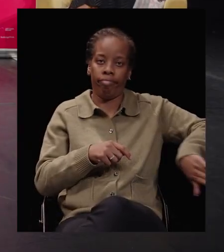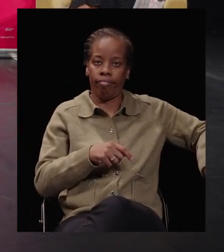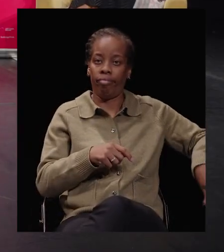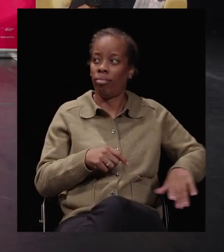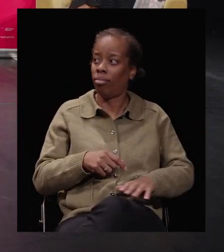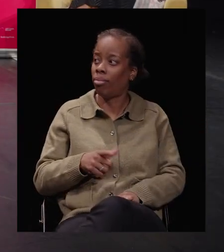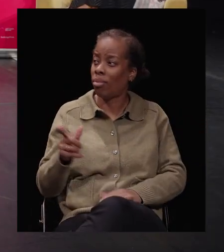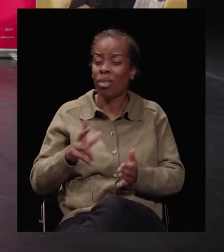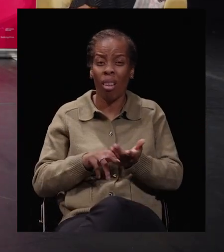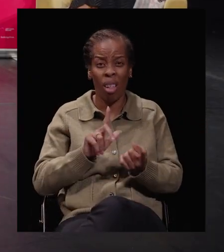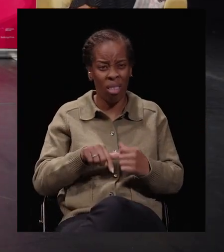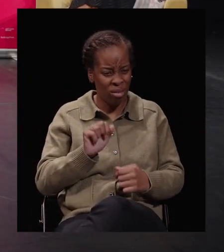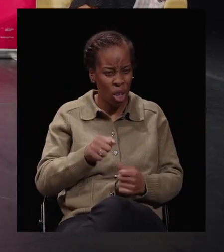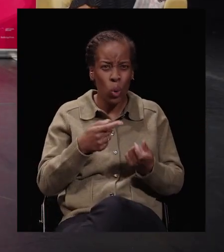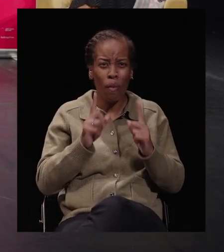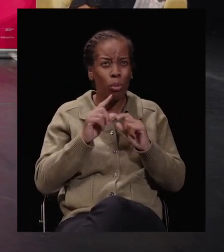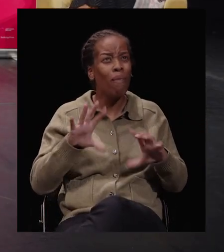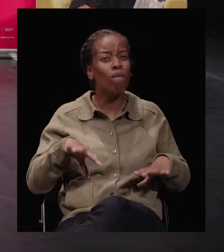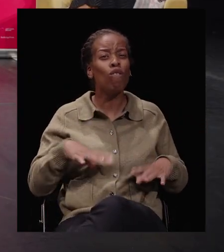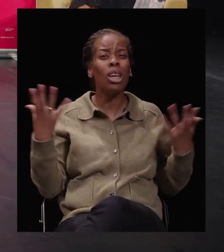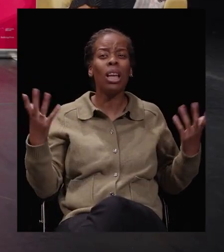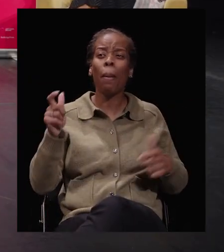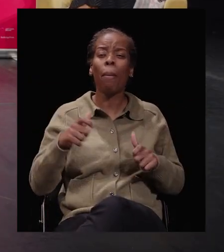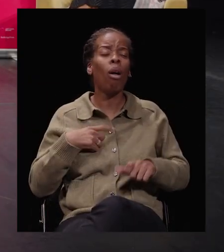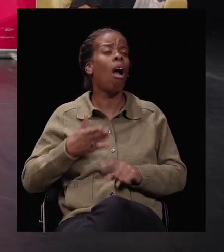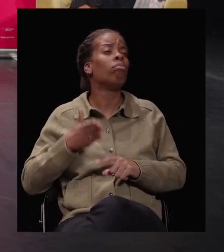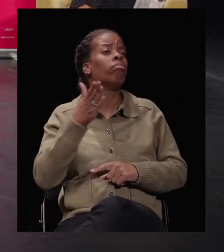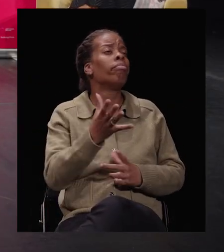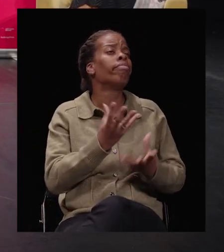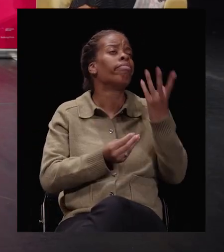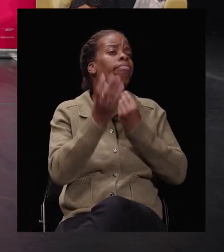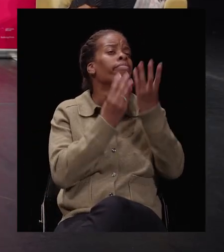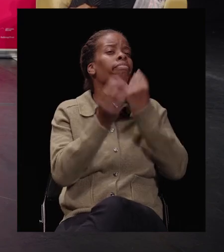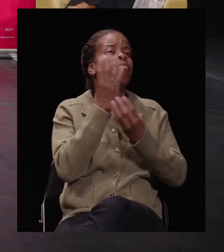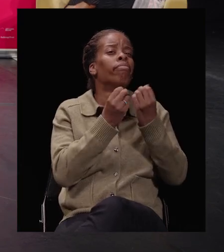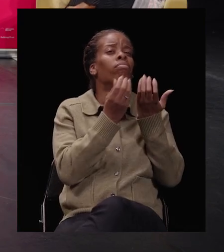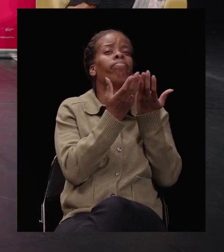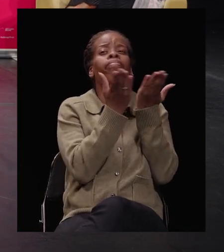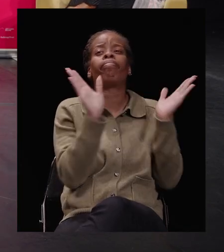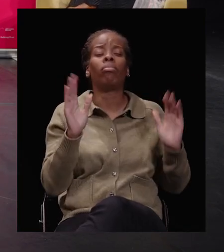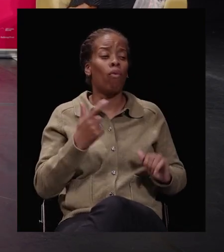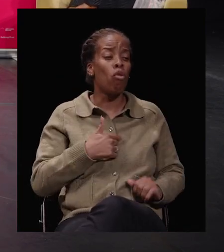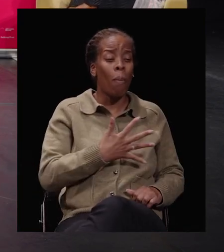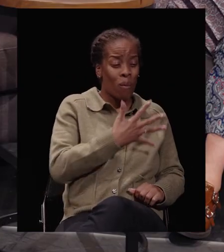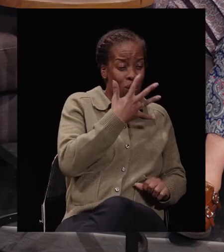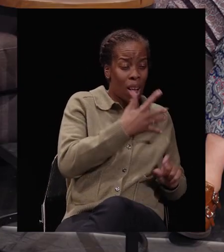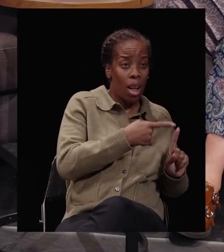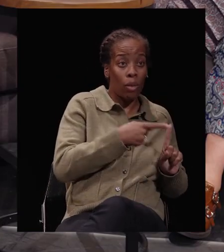Universities should be free, people should be able to have a broad and comprehensive education from the age of five onwards. Well, that's too early actually,